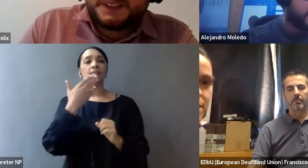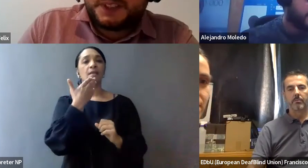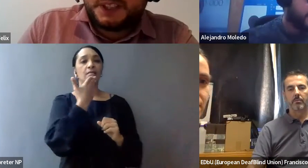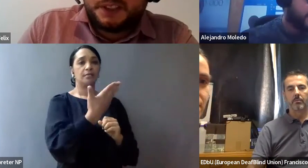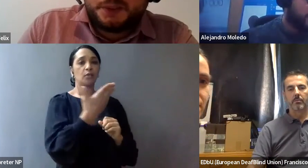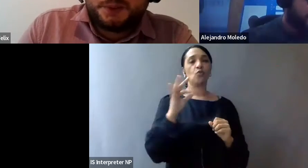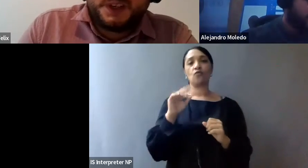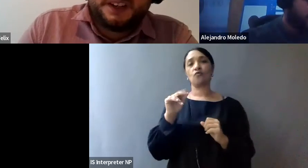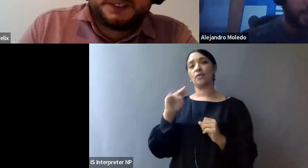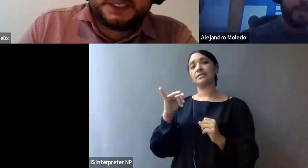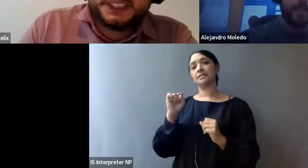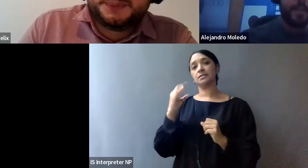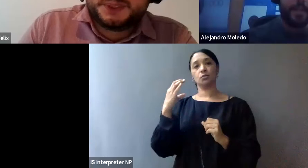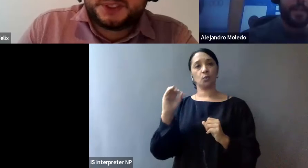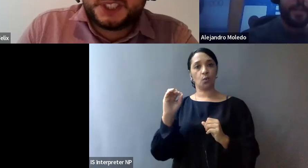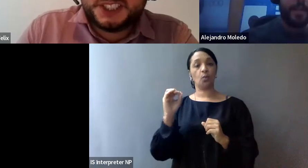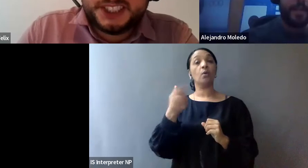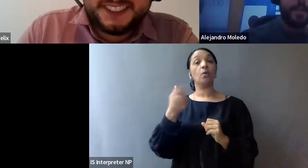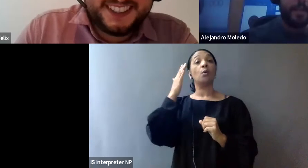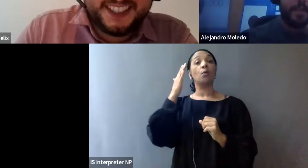We'll take into account EDbU's suggestion.